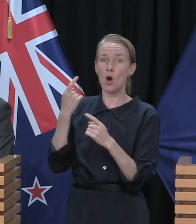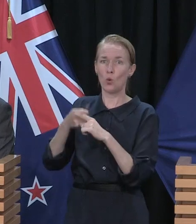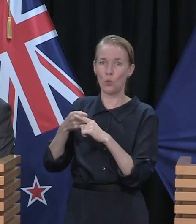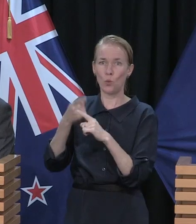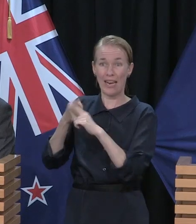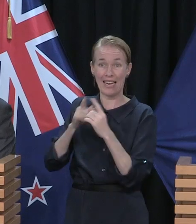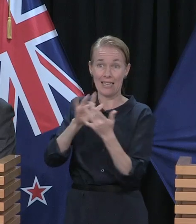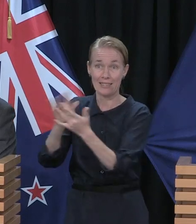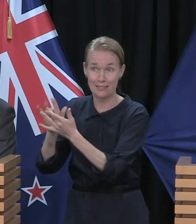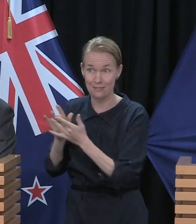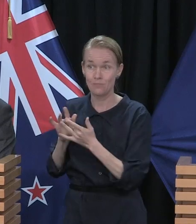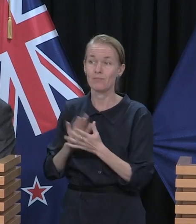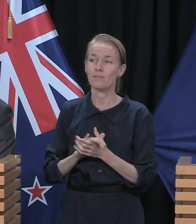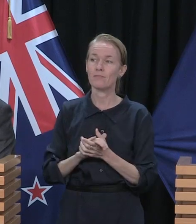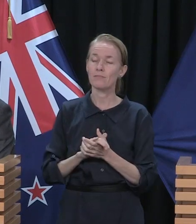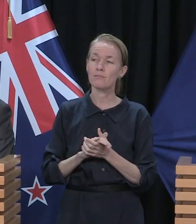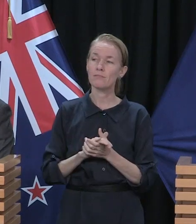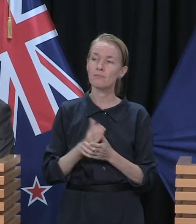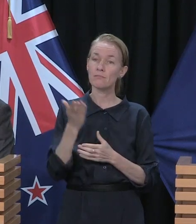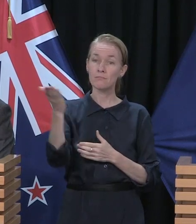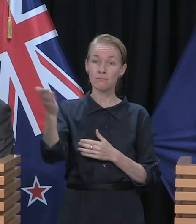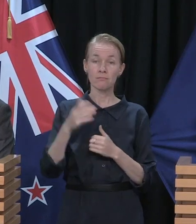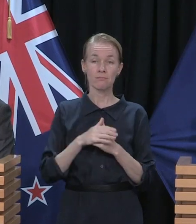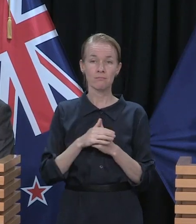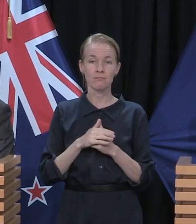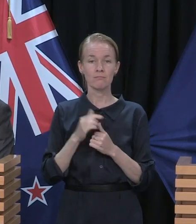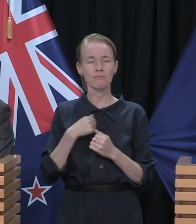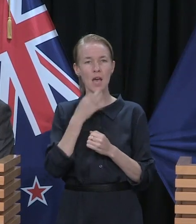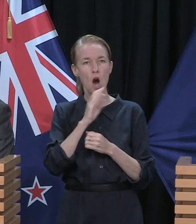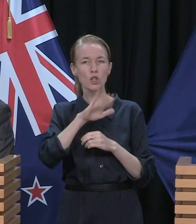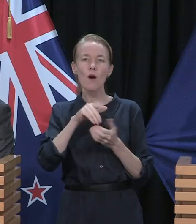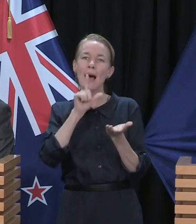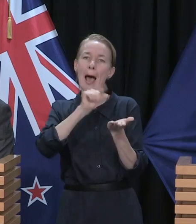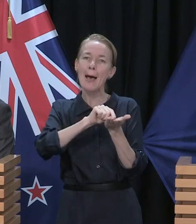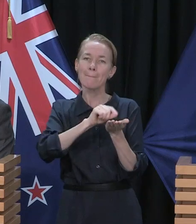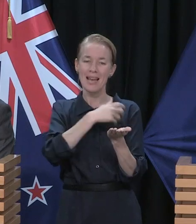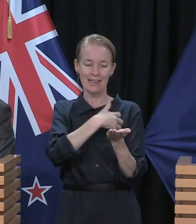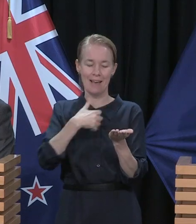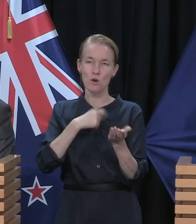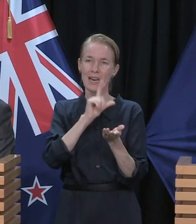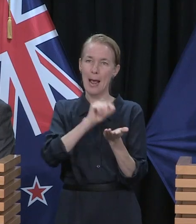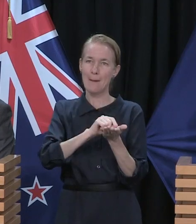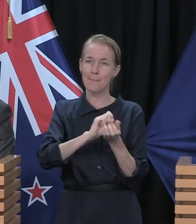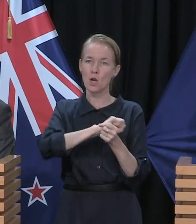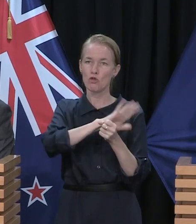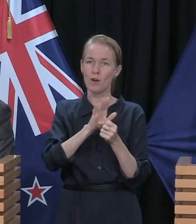we are to see that result and further spread. (SPEAKS INDISTINCTLY) we have only...